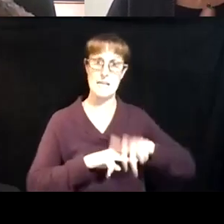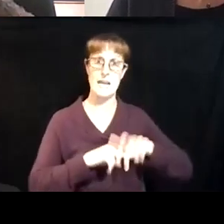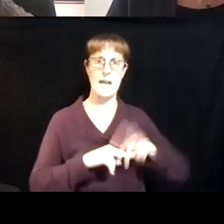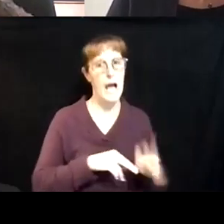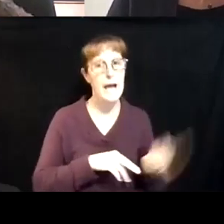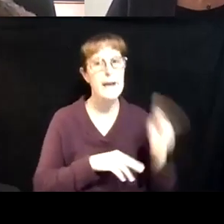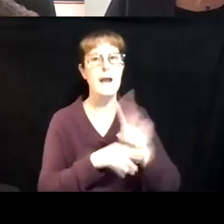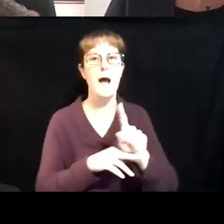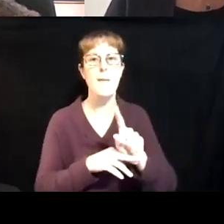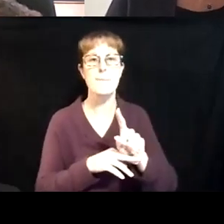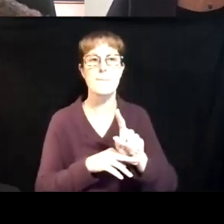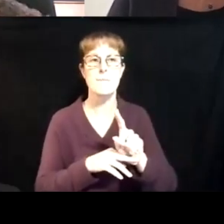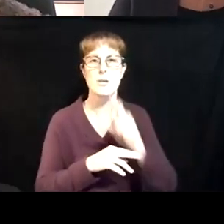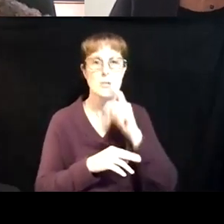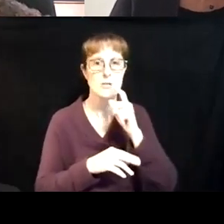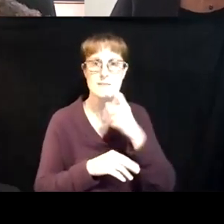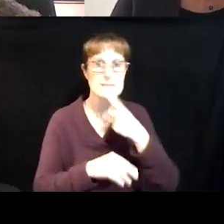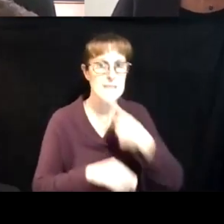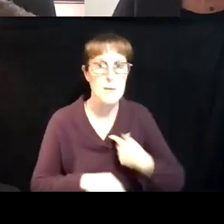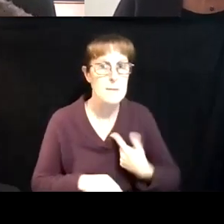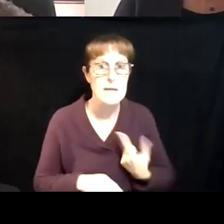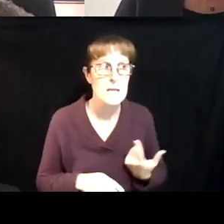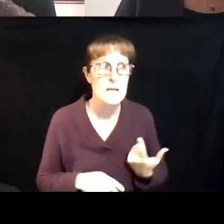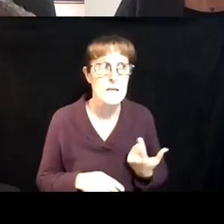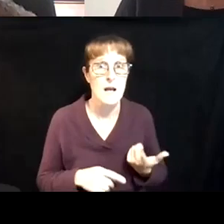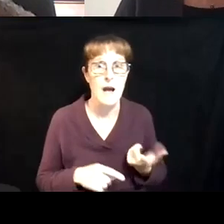Of course they might get out of their seat and not be aggressive.